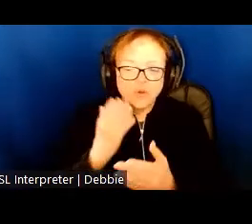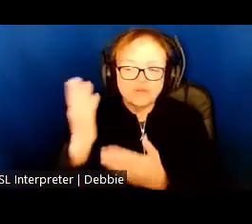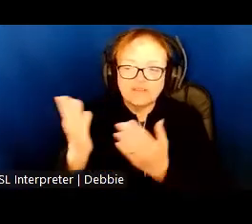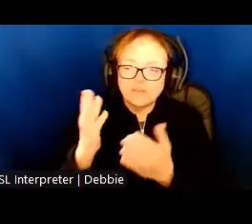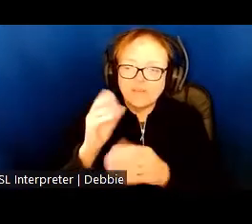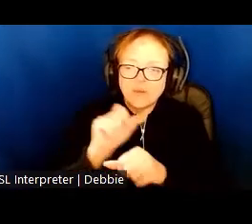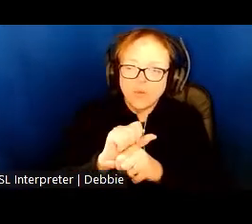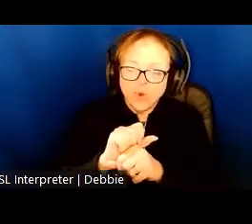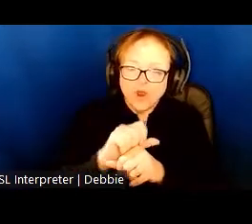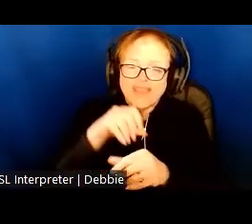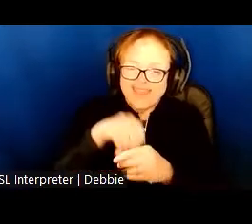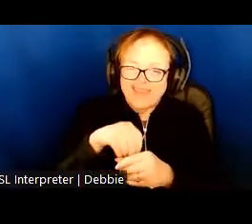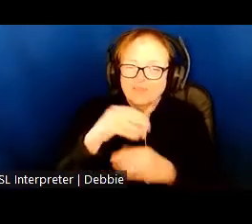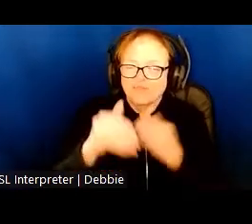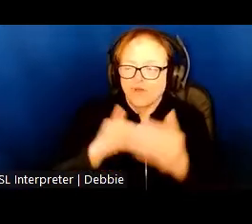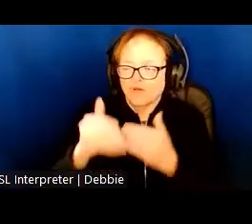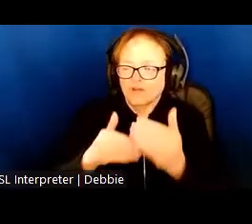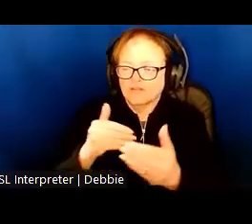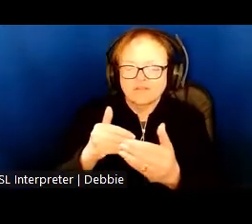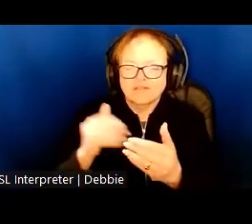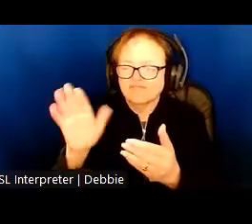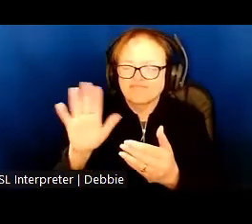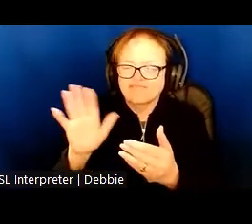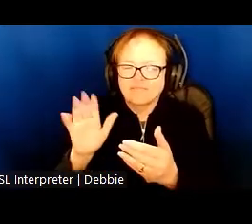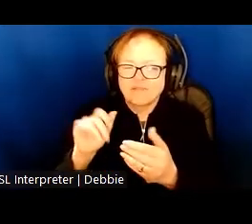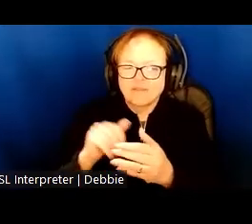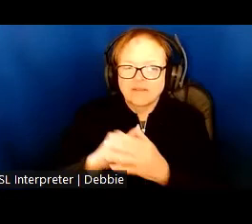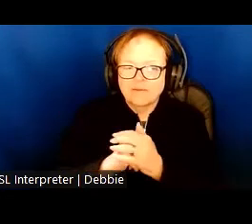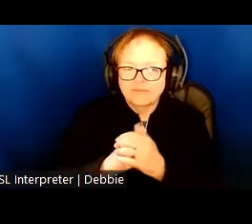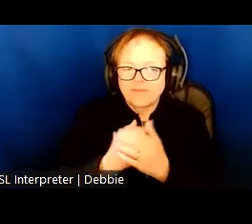while the applicant was a student.